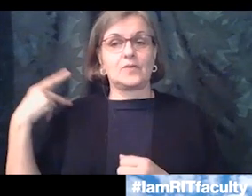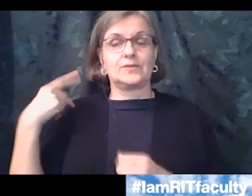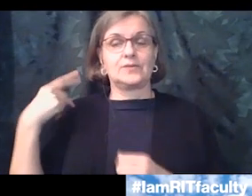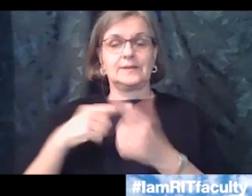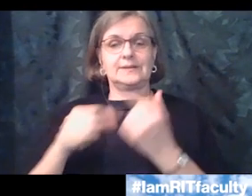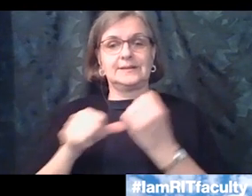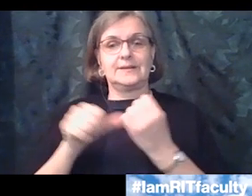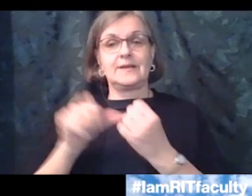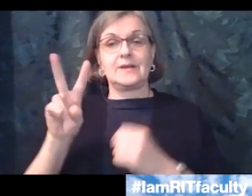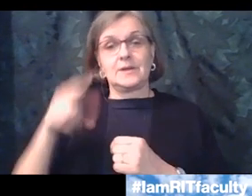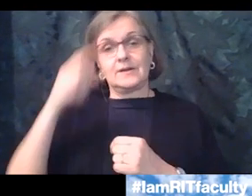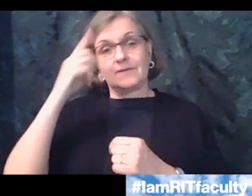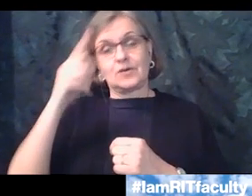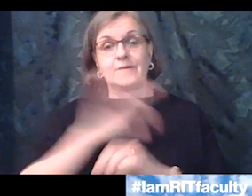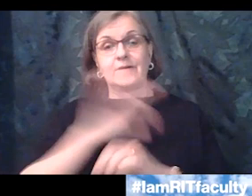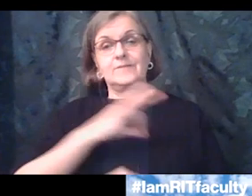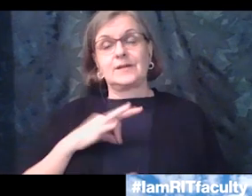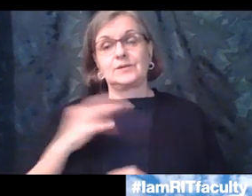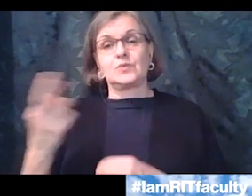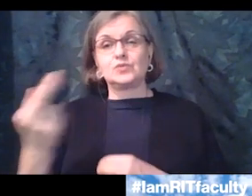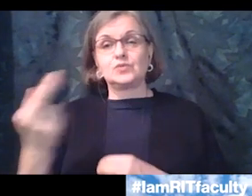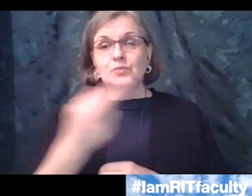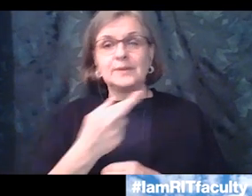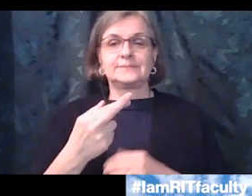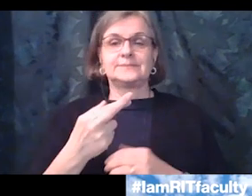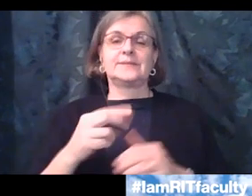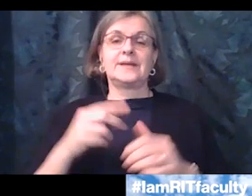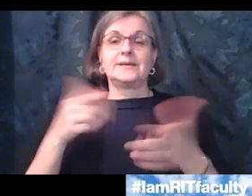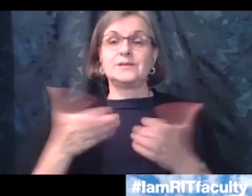and recruitment here at the Rochester Institute of Technology.